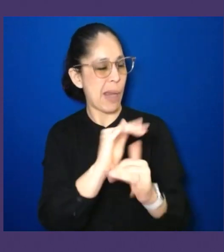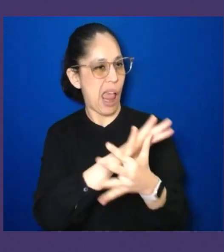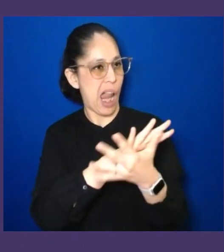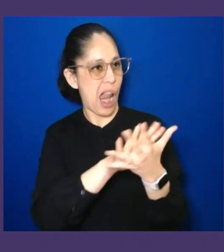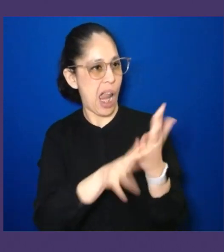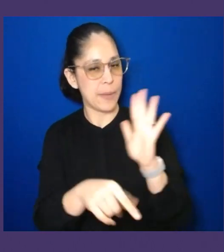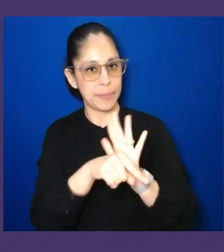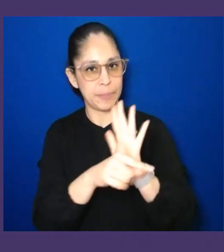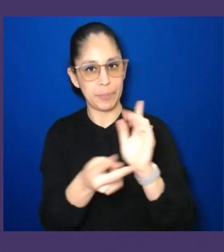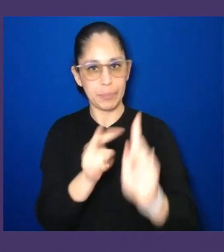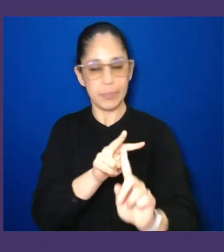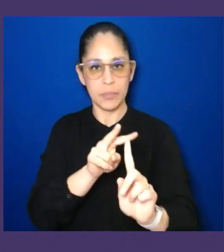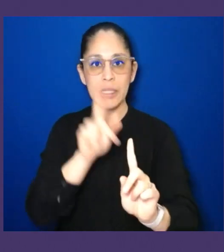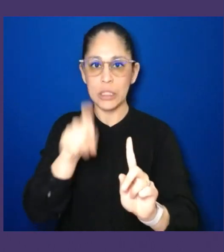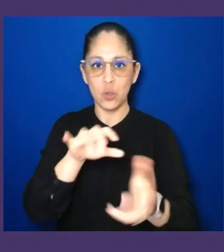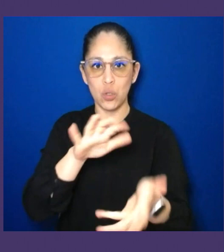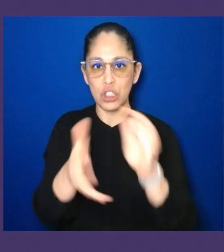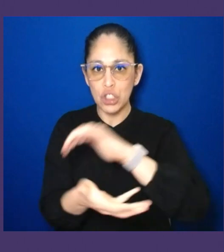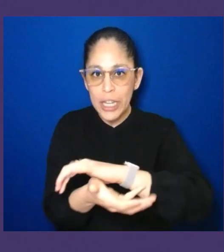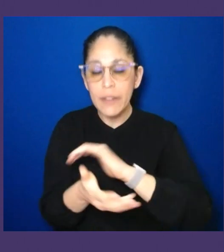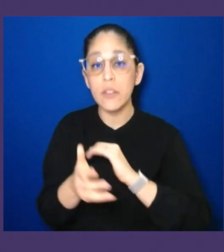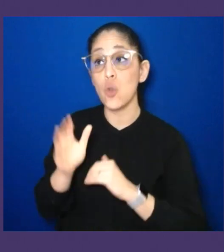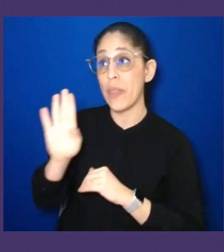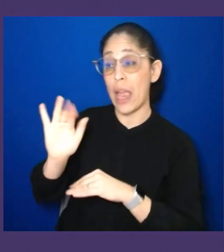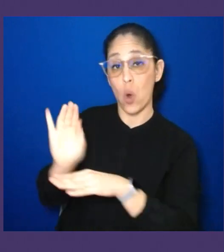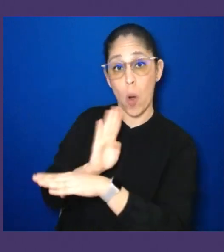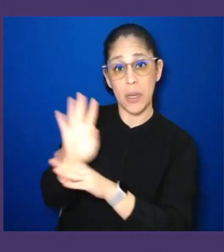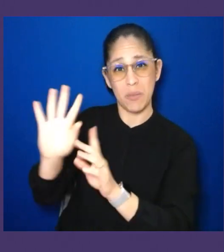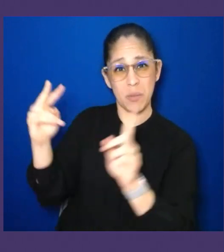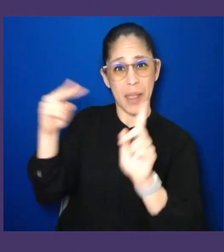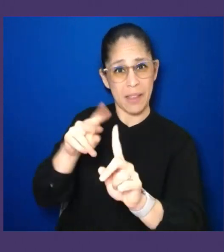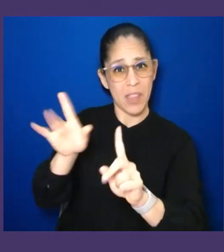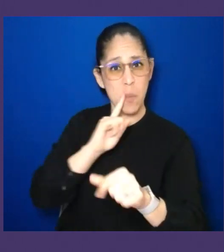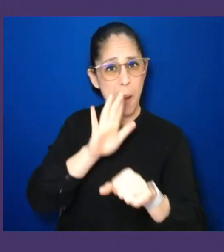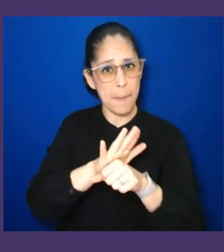looking at their public commitments, and those can speak volumes about what's valuable.